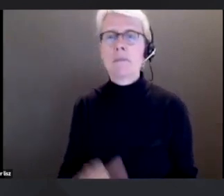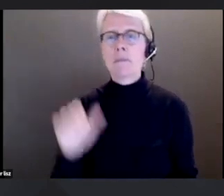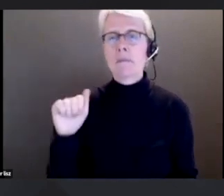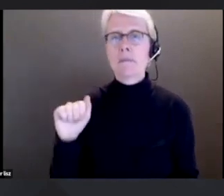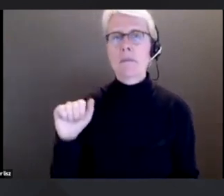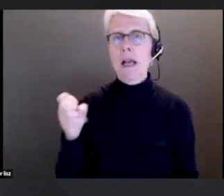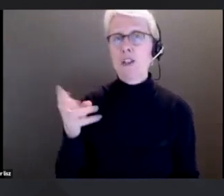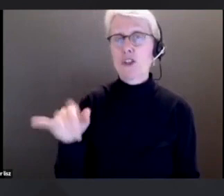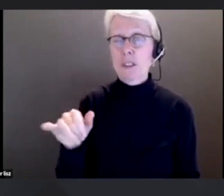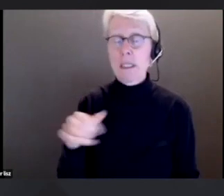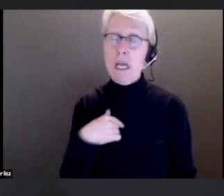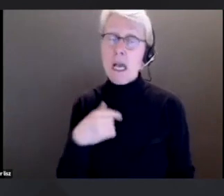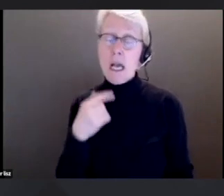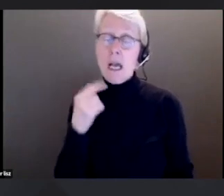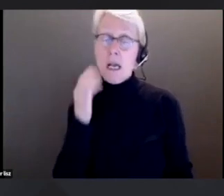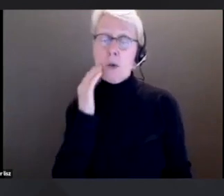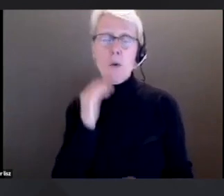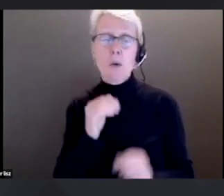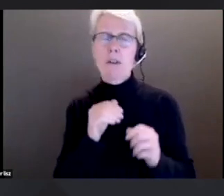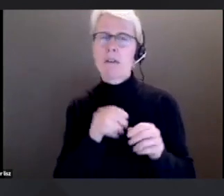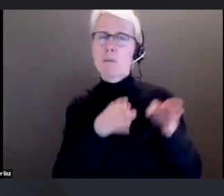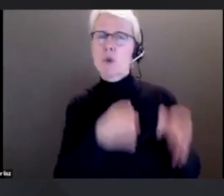and he tracks to the nth degree